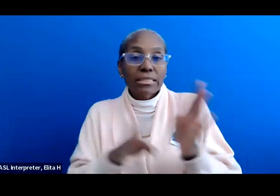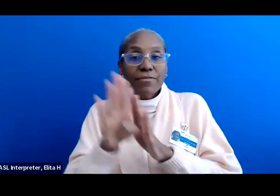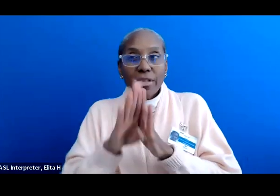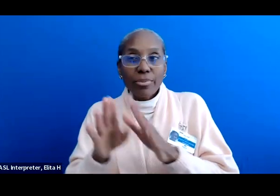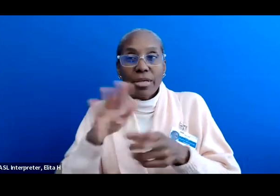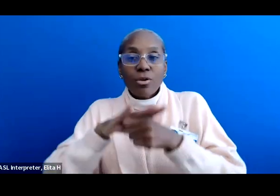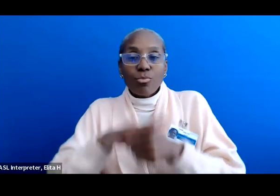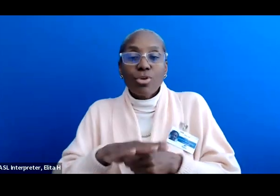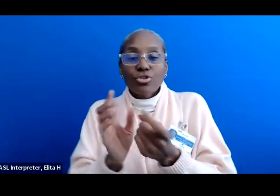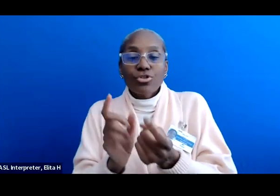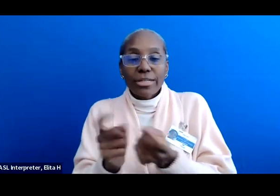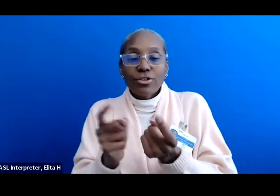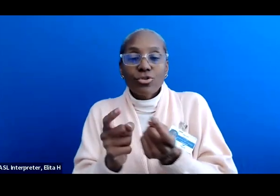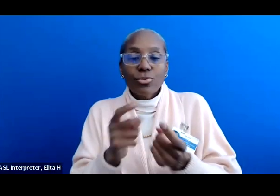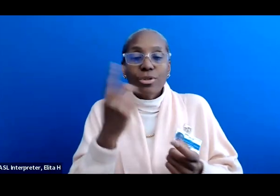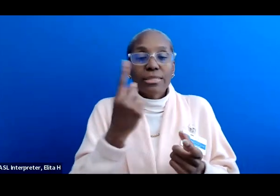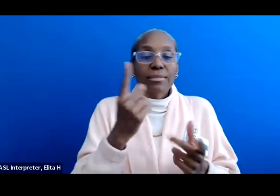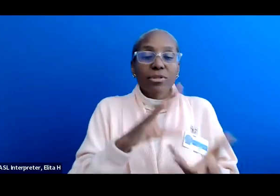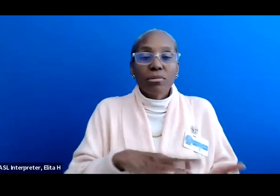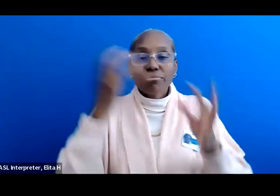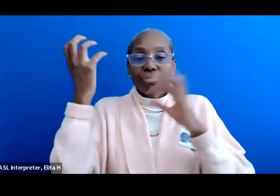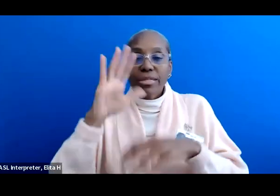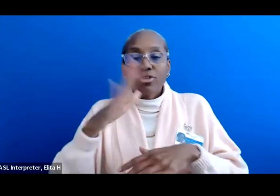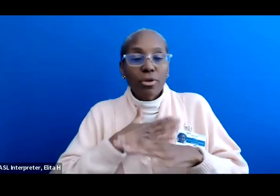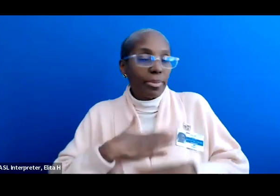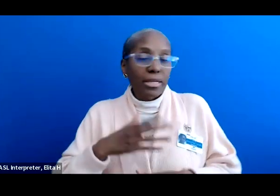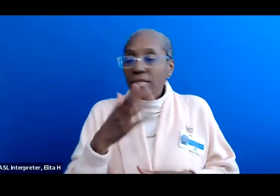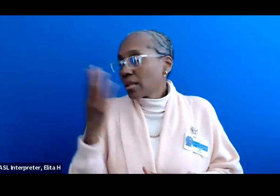something has gone awry in your body that you can't see yet, because